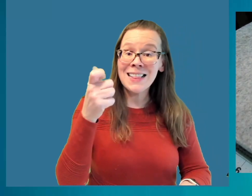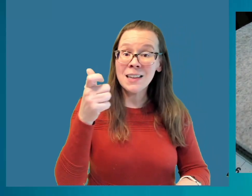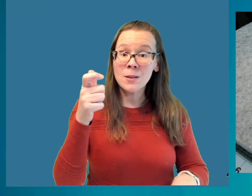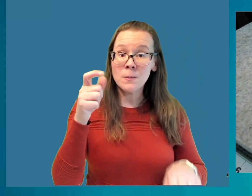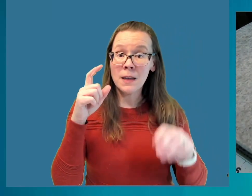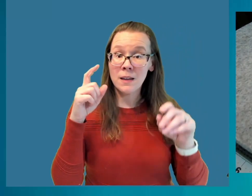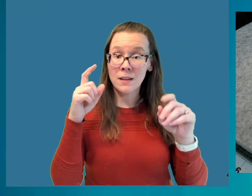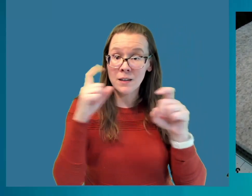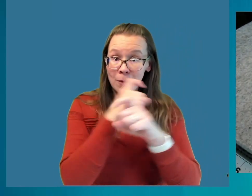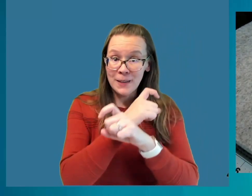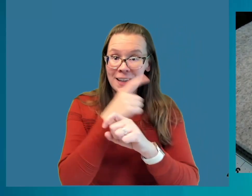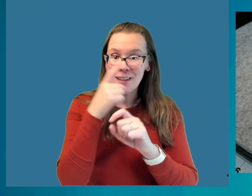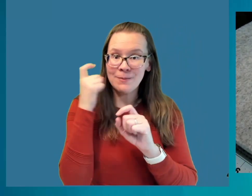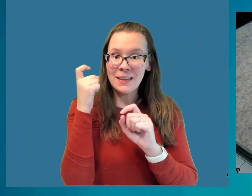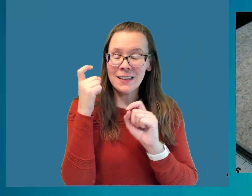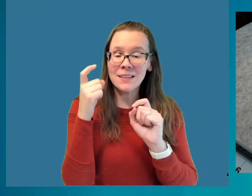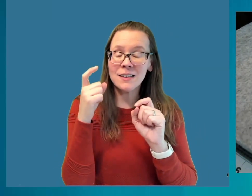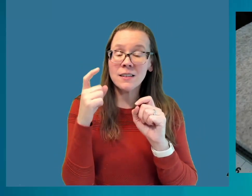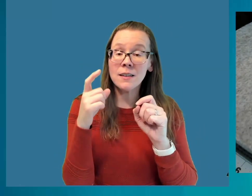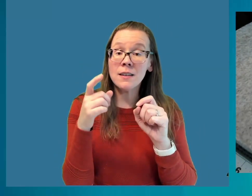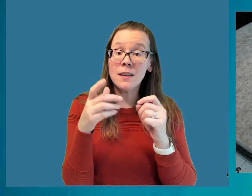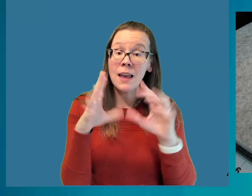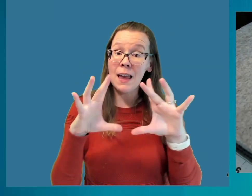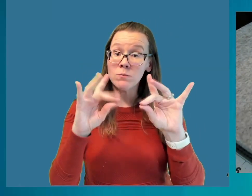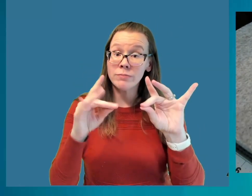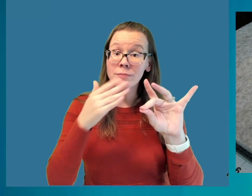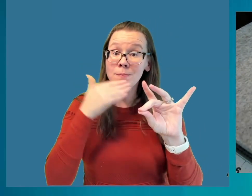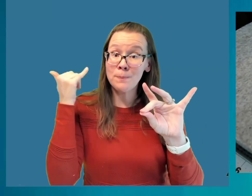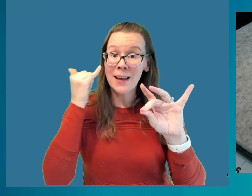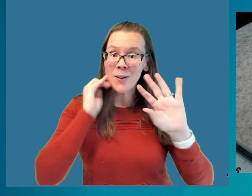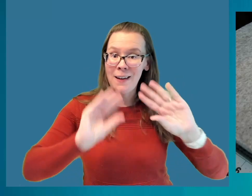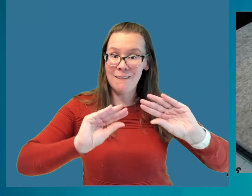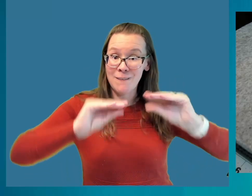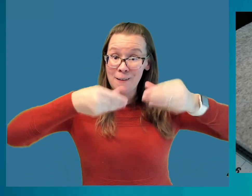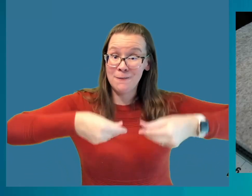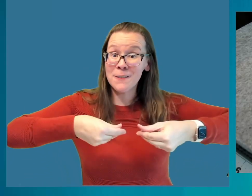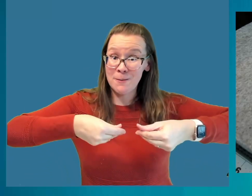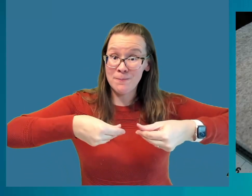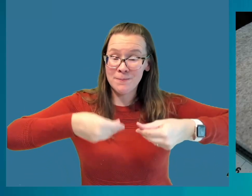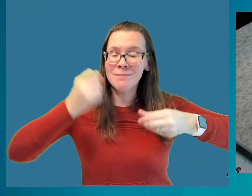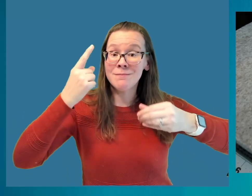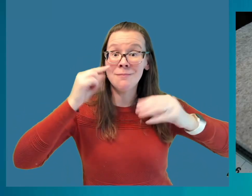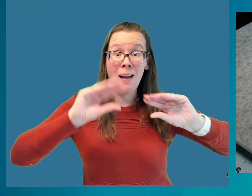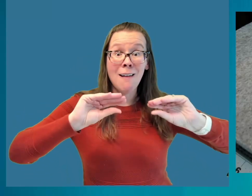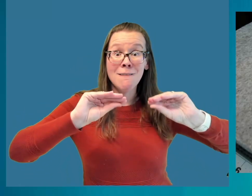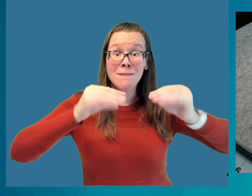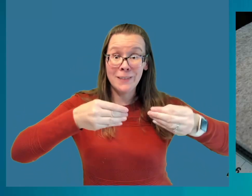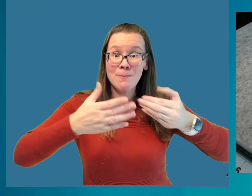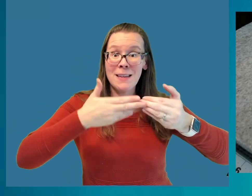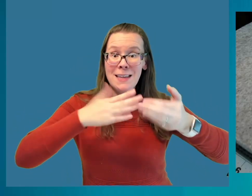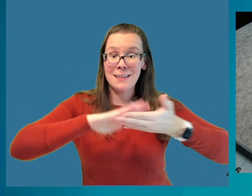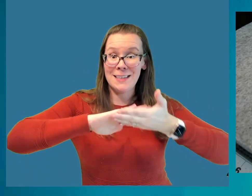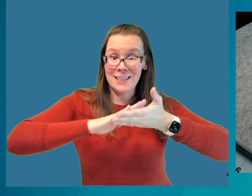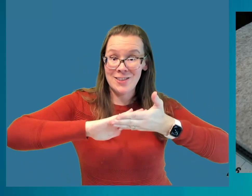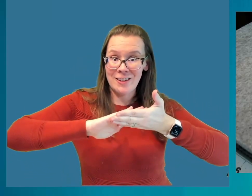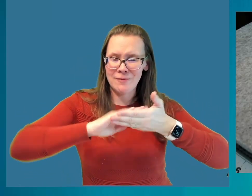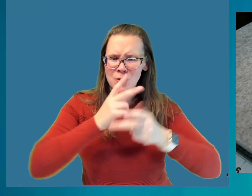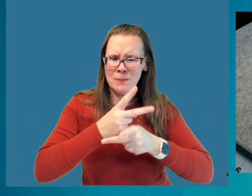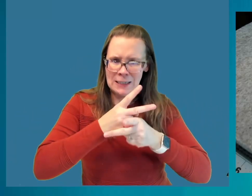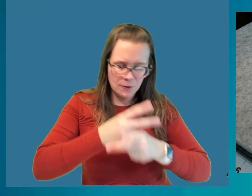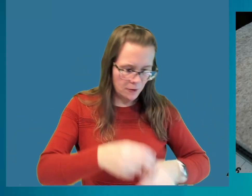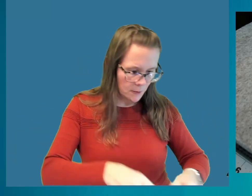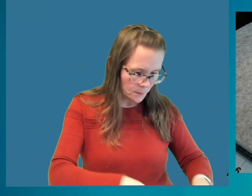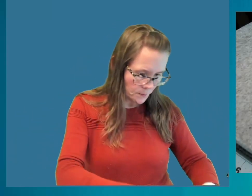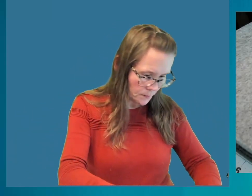Alright, so the tricky part is that, um, it will fuse better if you're ironing from the fabric side